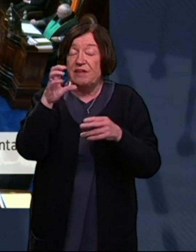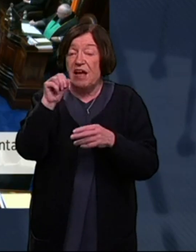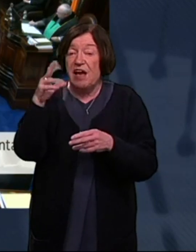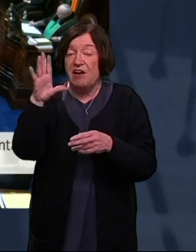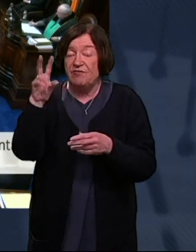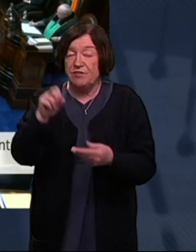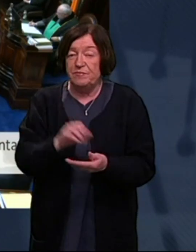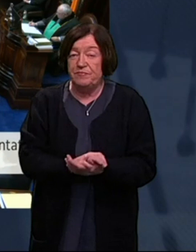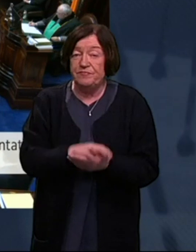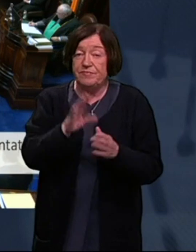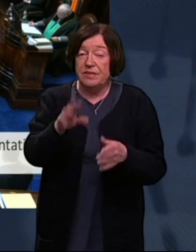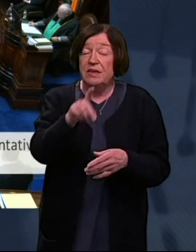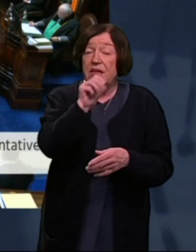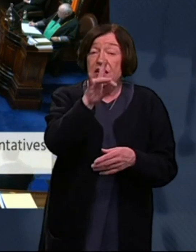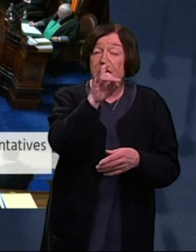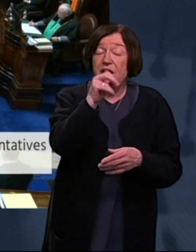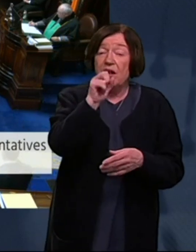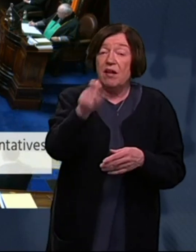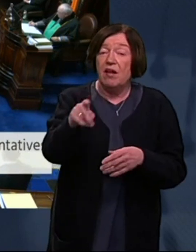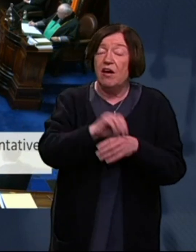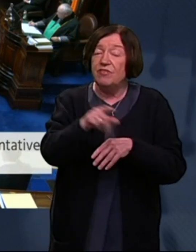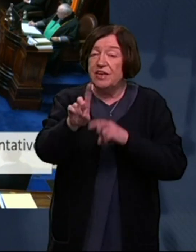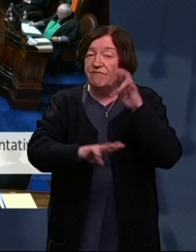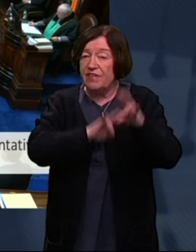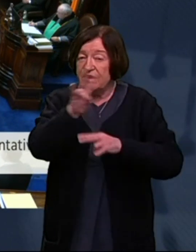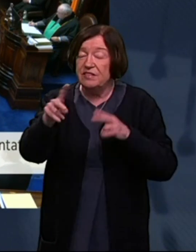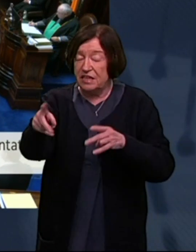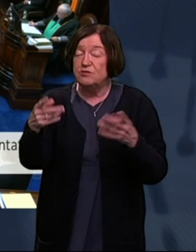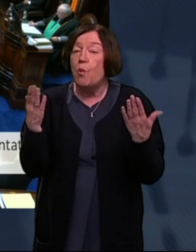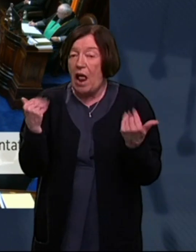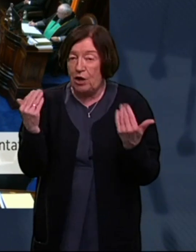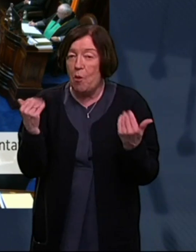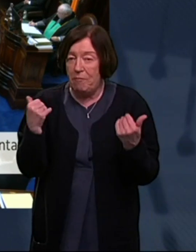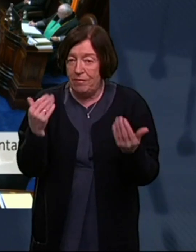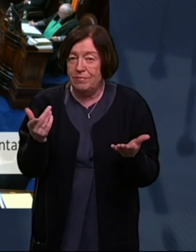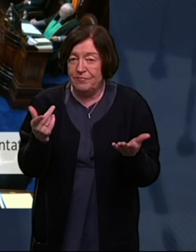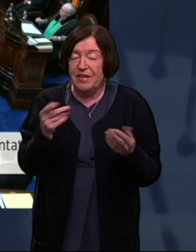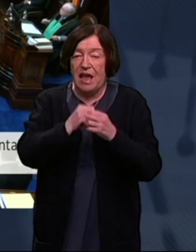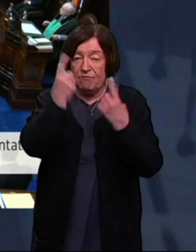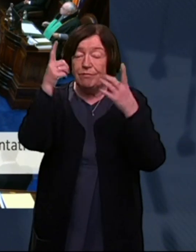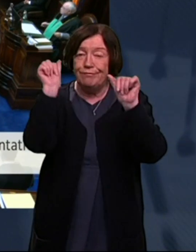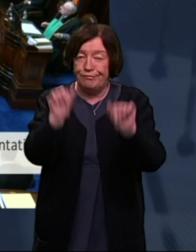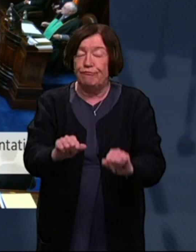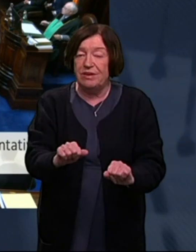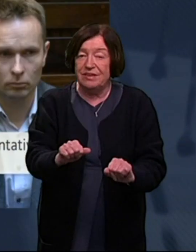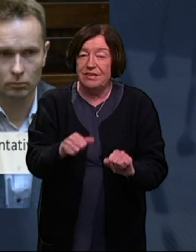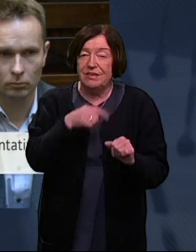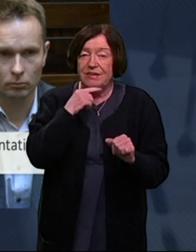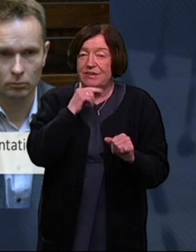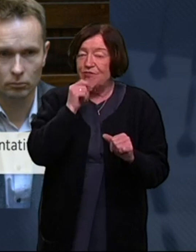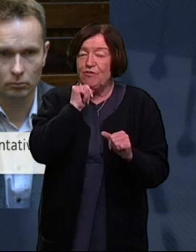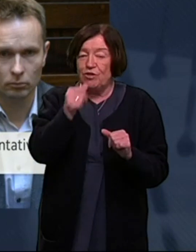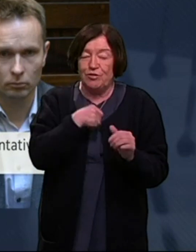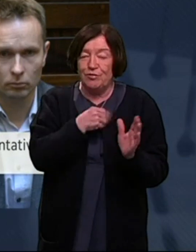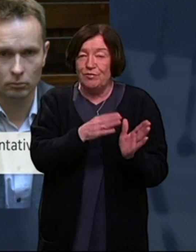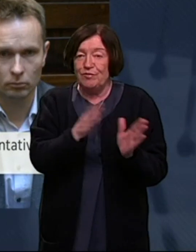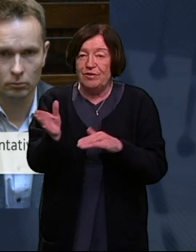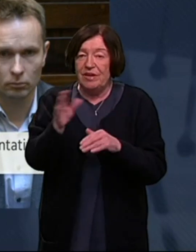The investigation is very welcome and everyone agrees on that, but it will do nothing to move away from live exports.